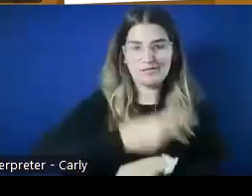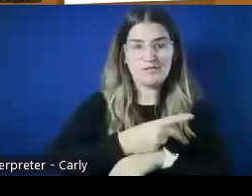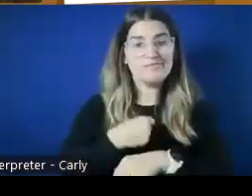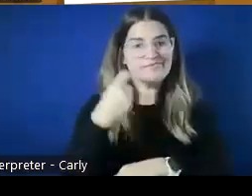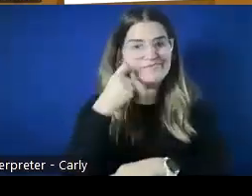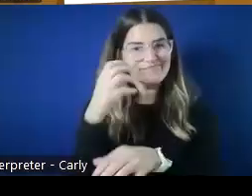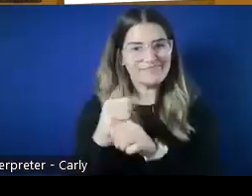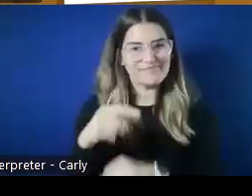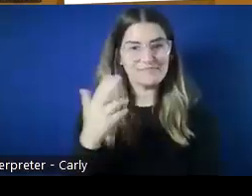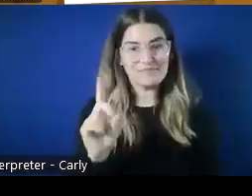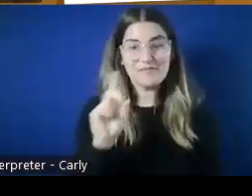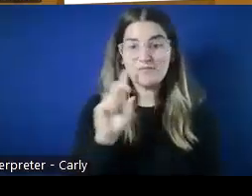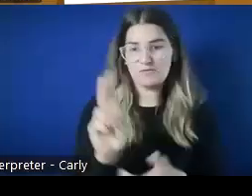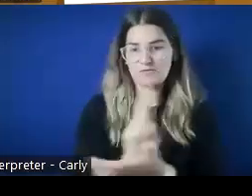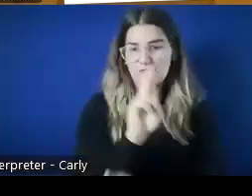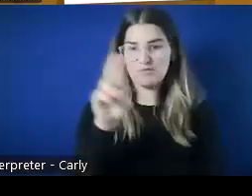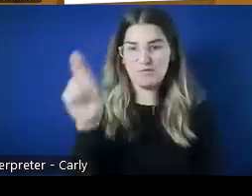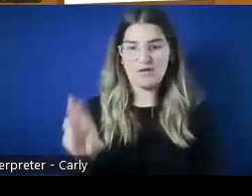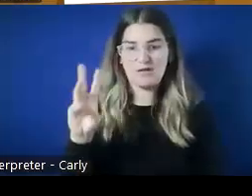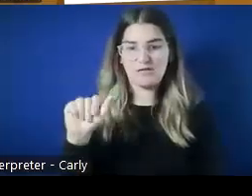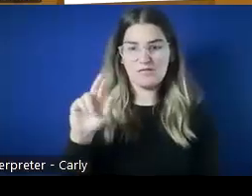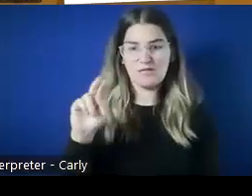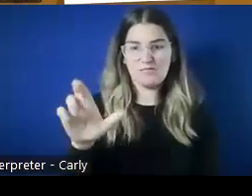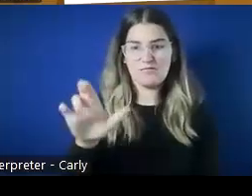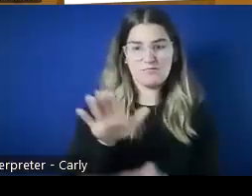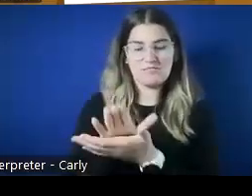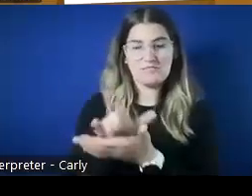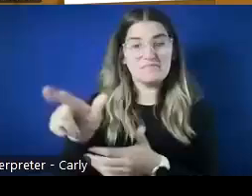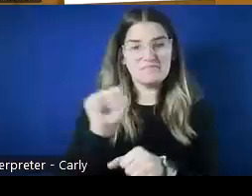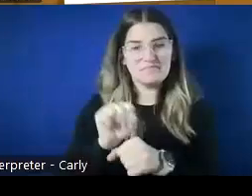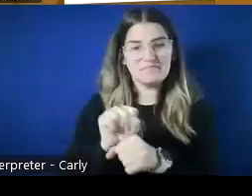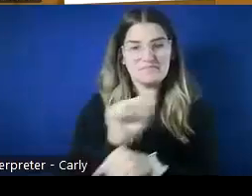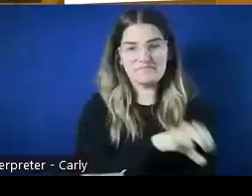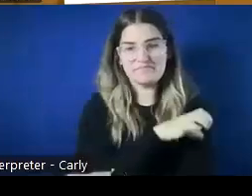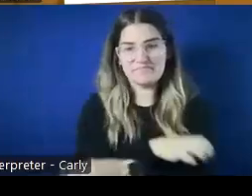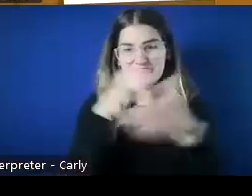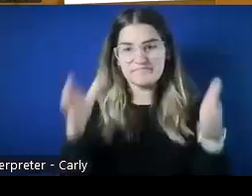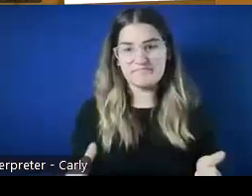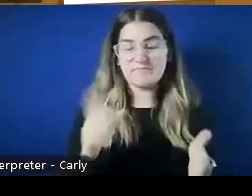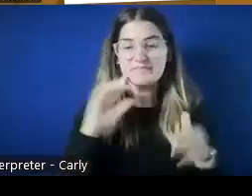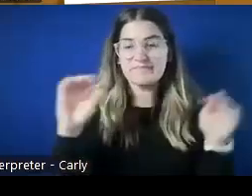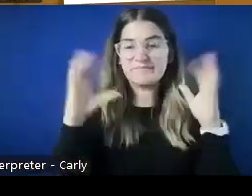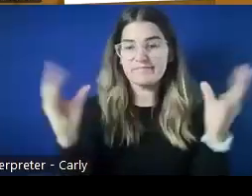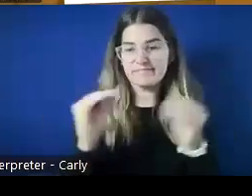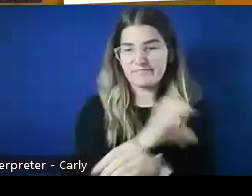from u ofar in the Warner school and has been a clinician in our ambulatory Clinical Services now